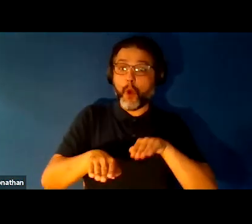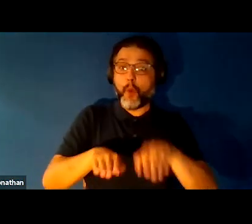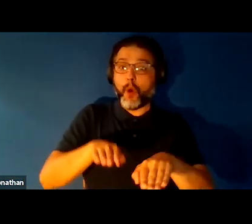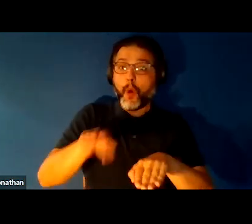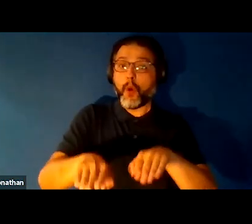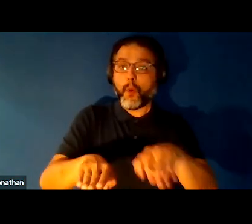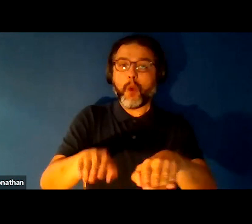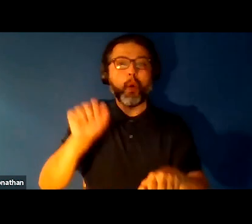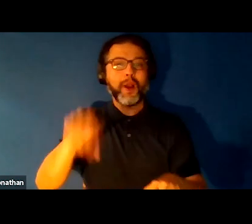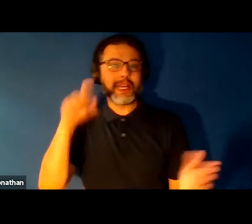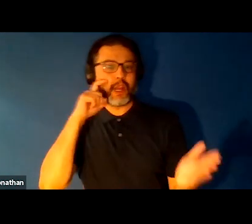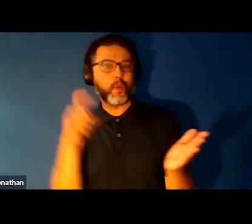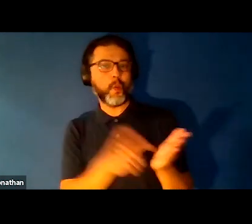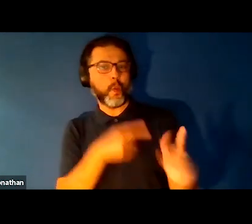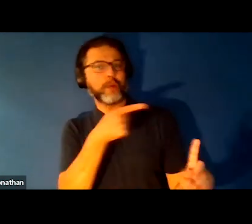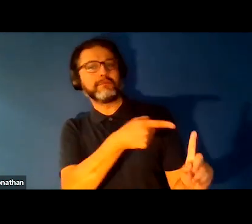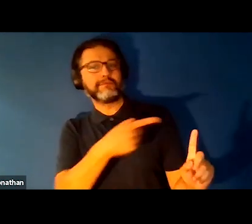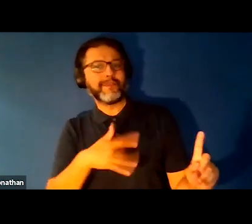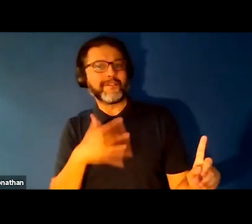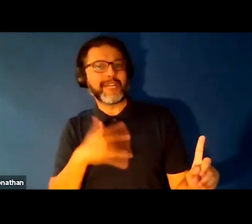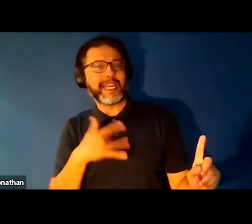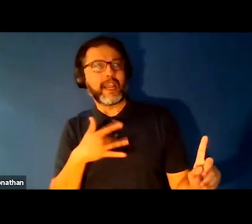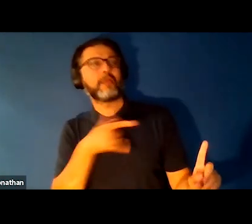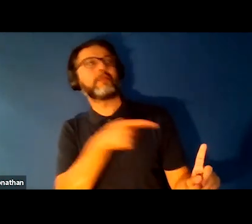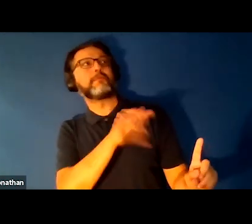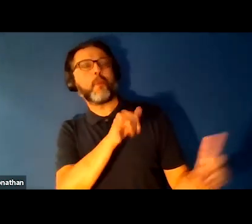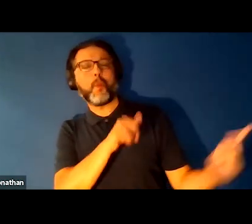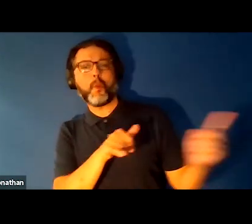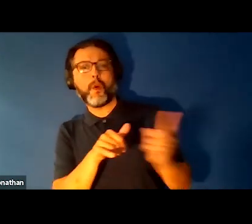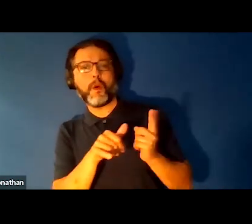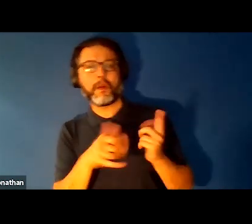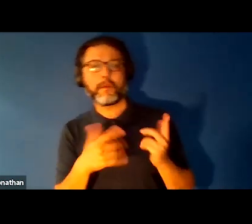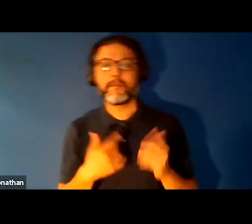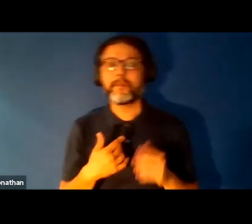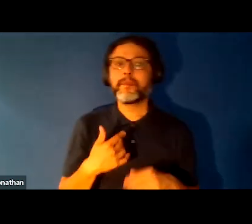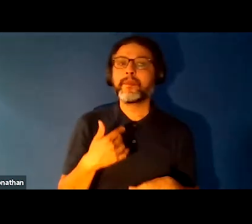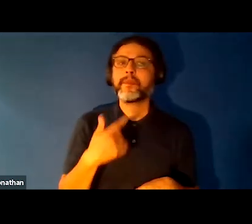up on them – but also is a public space that, as an interior element, connects to